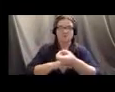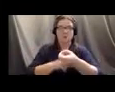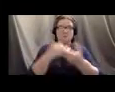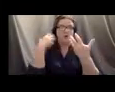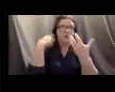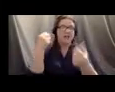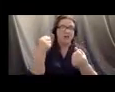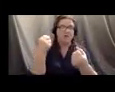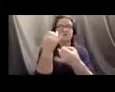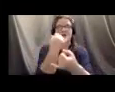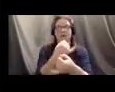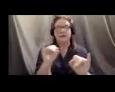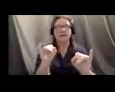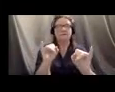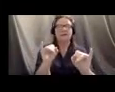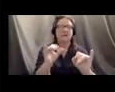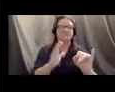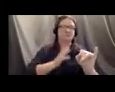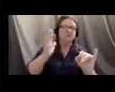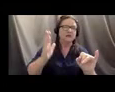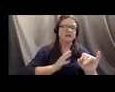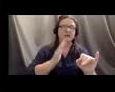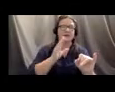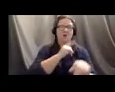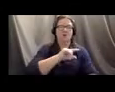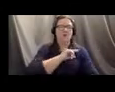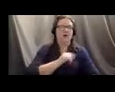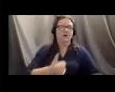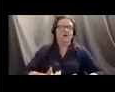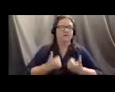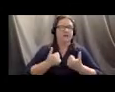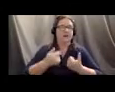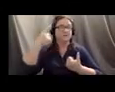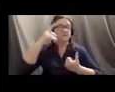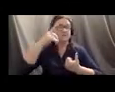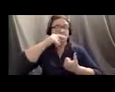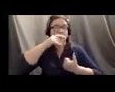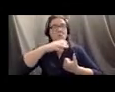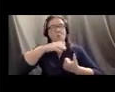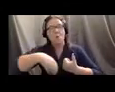independence, dignity and quality of life for older and younger adults facing serious